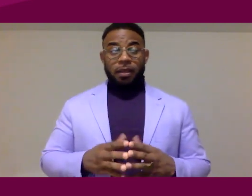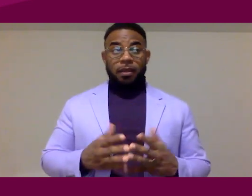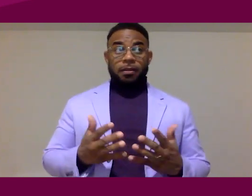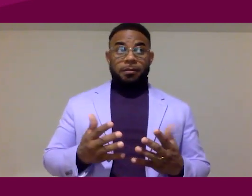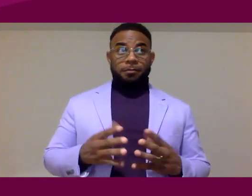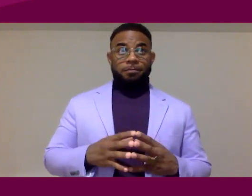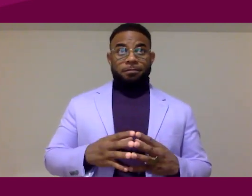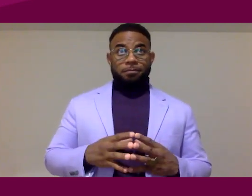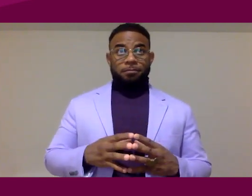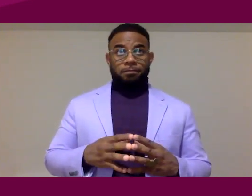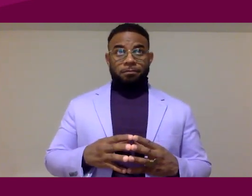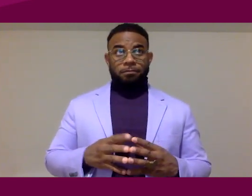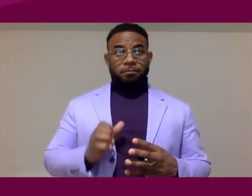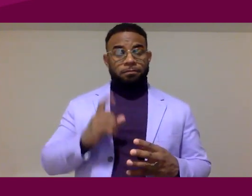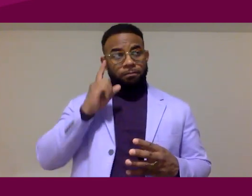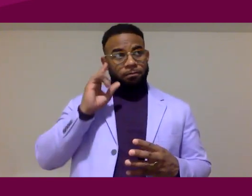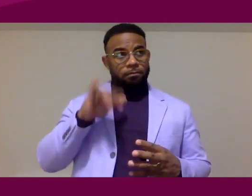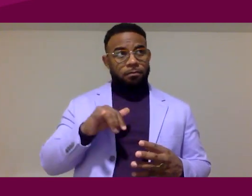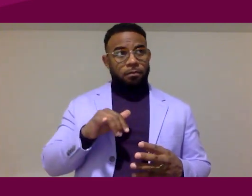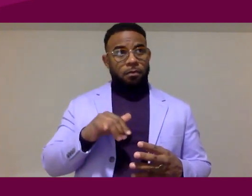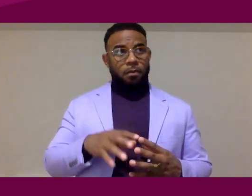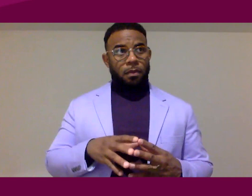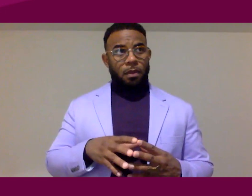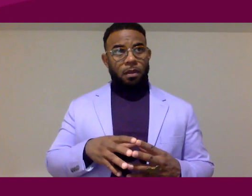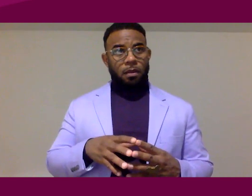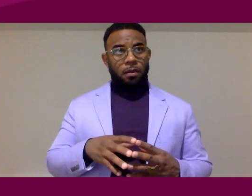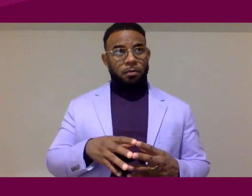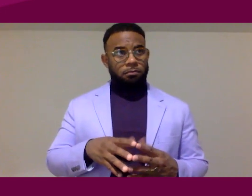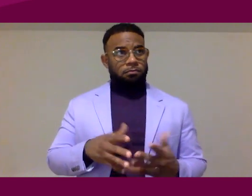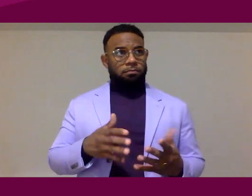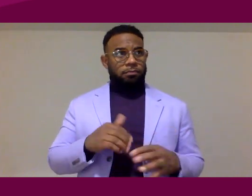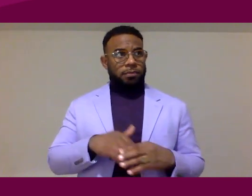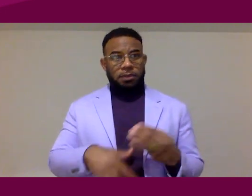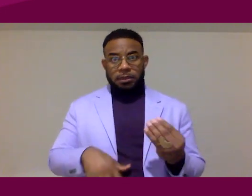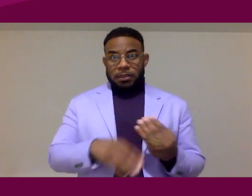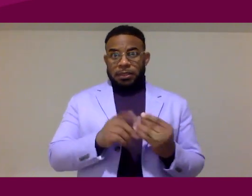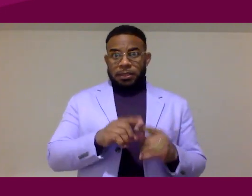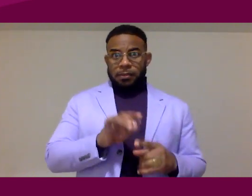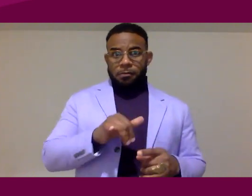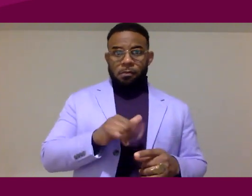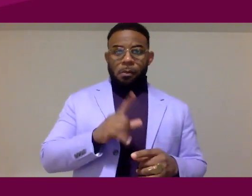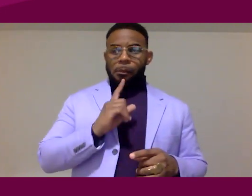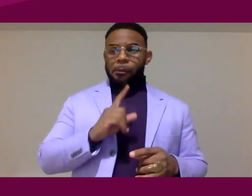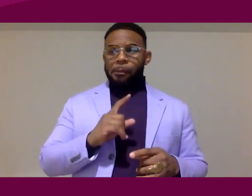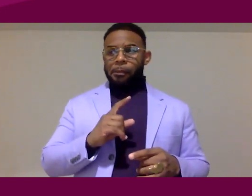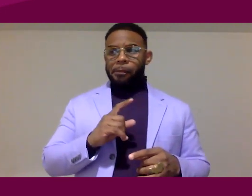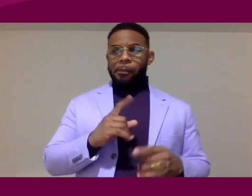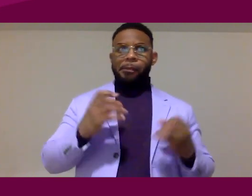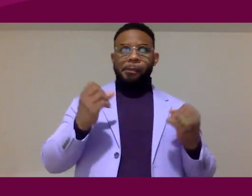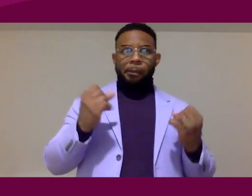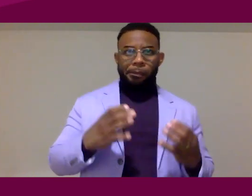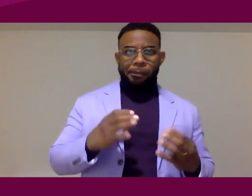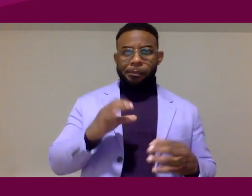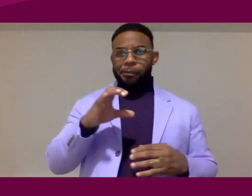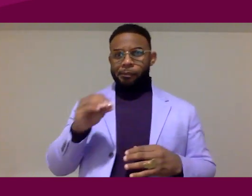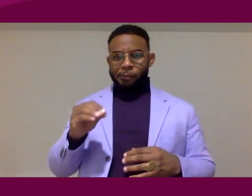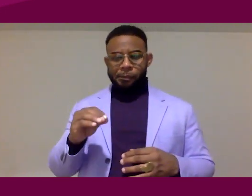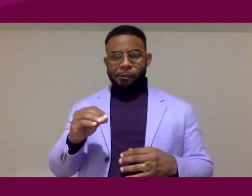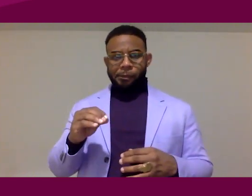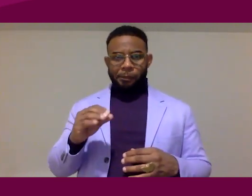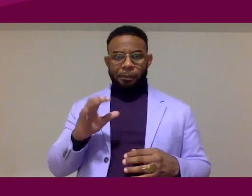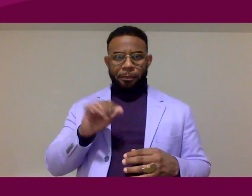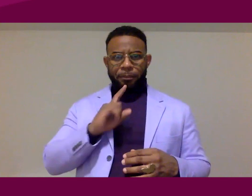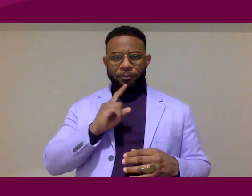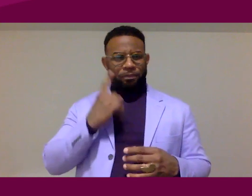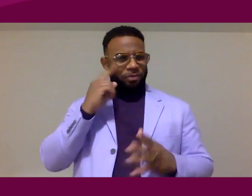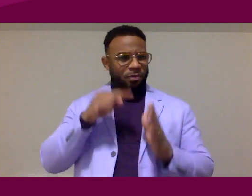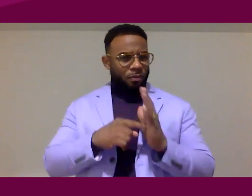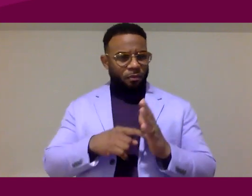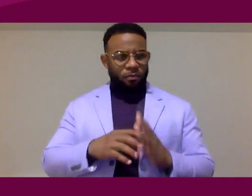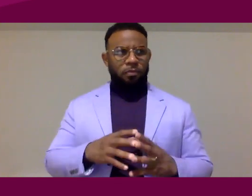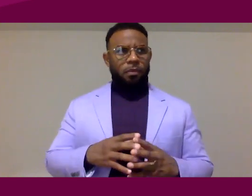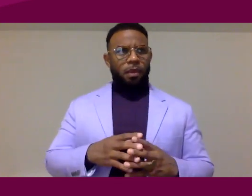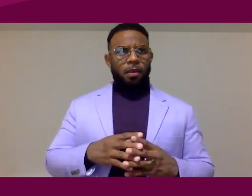And I think that in addition to that, there's lots of companies that are, for example, including